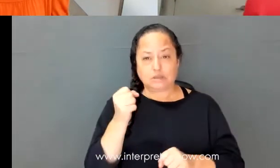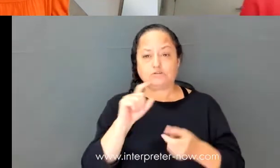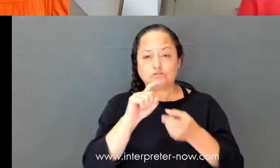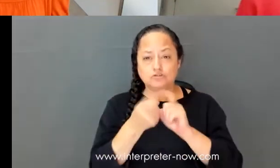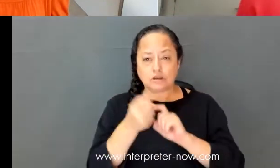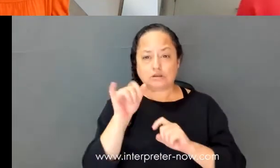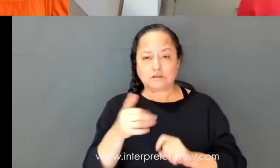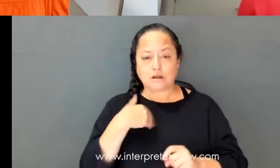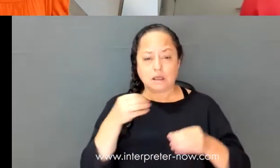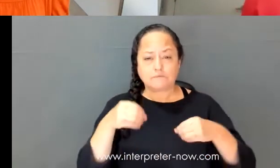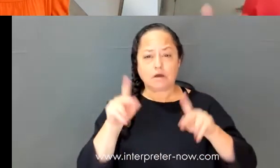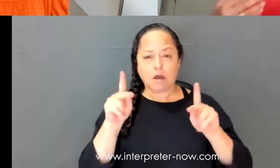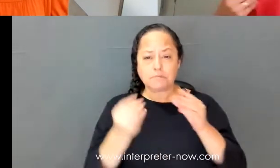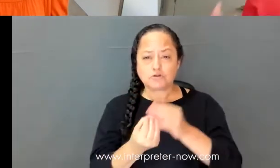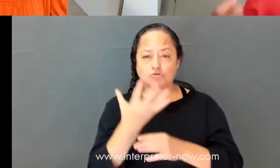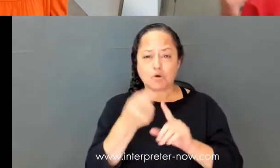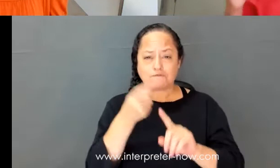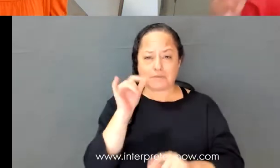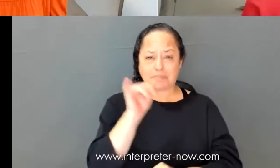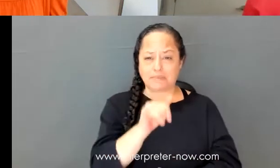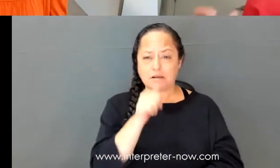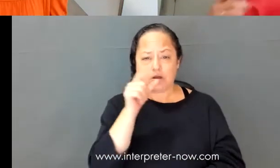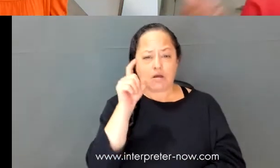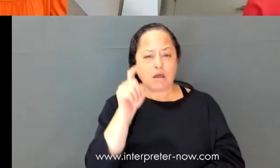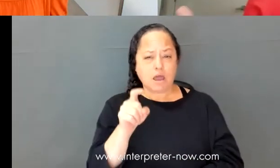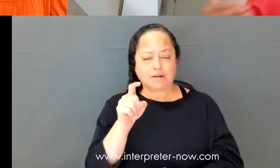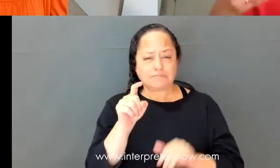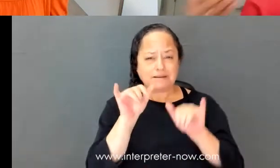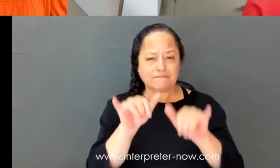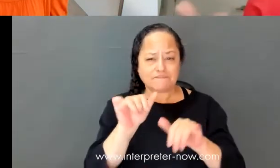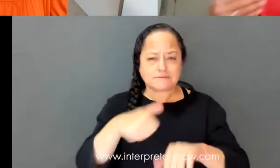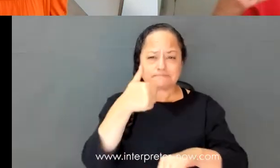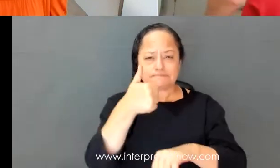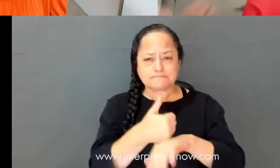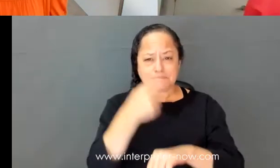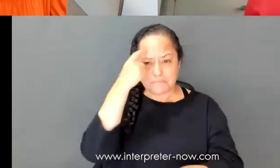to grow from that. You don't have to be fixed with the mindset that you were conditioned with or that you